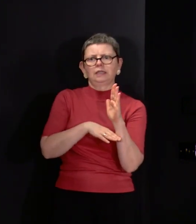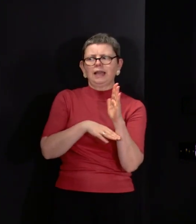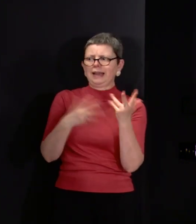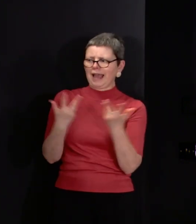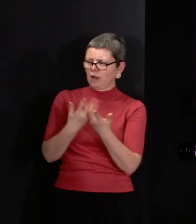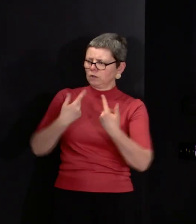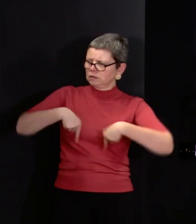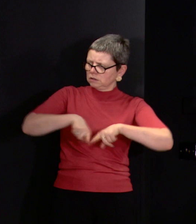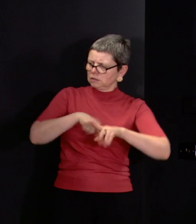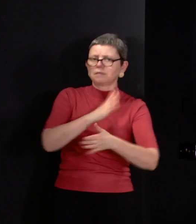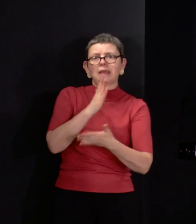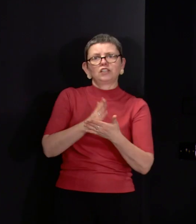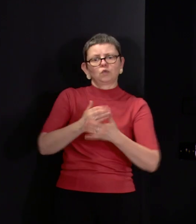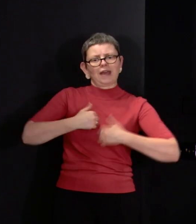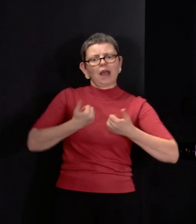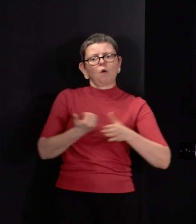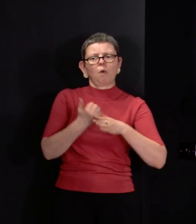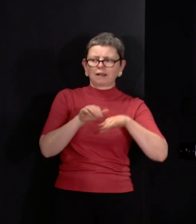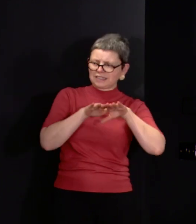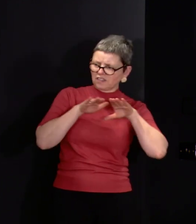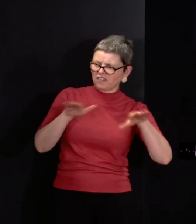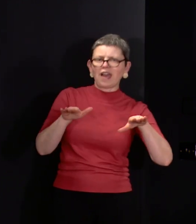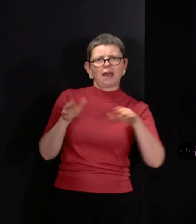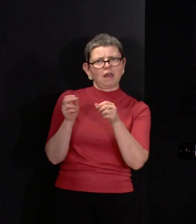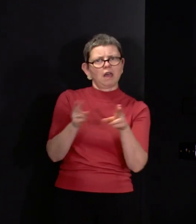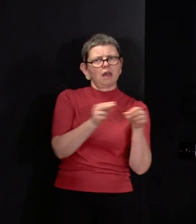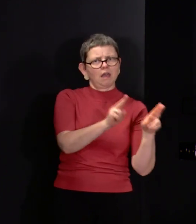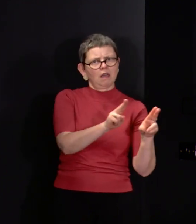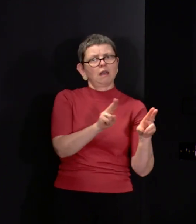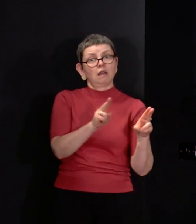and fairly. And it remains crucial everyone right across the country